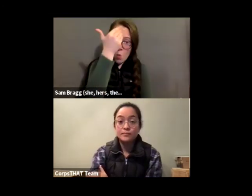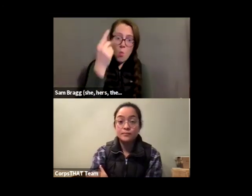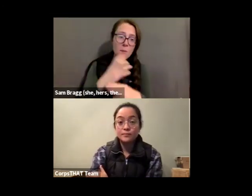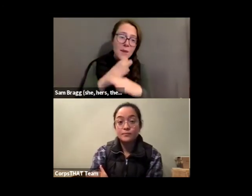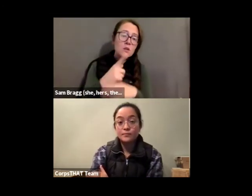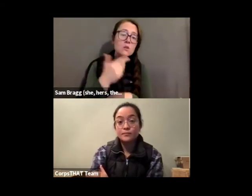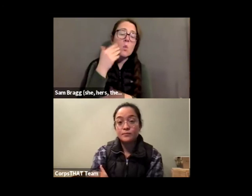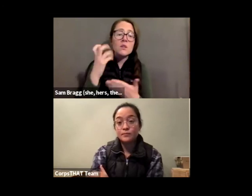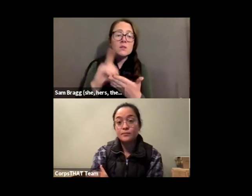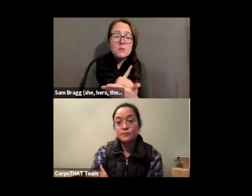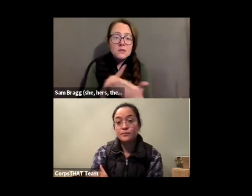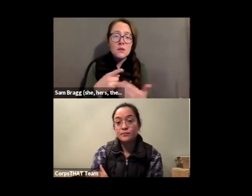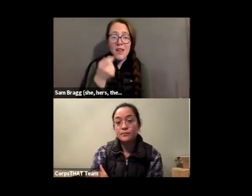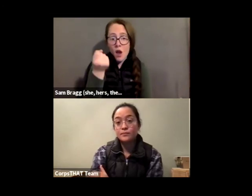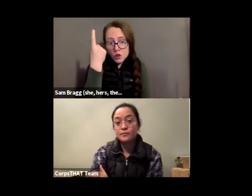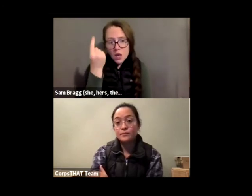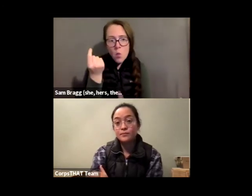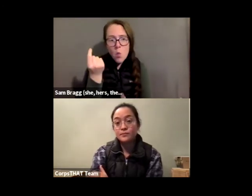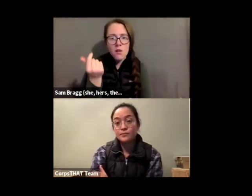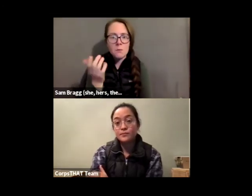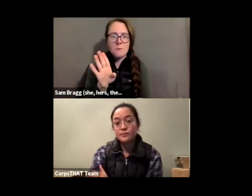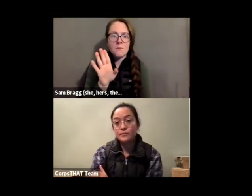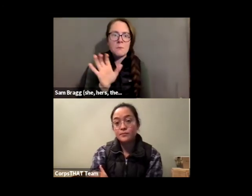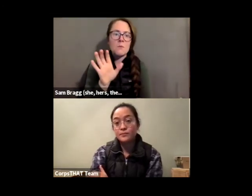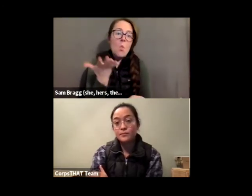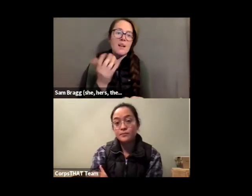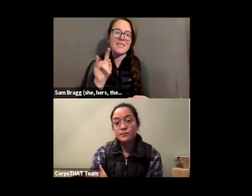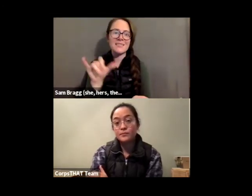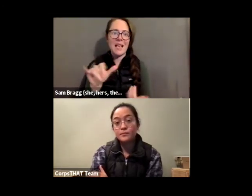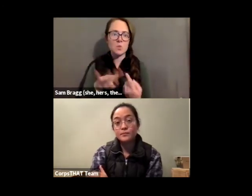you know having that that world view and that understanding that stems from